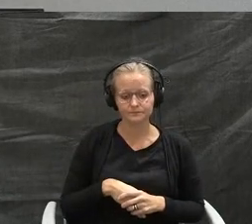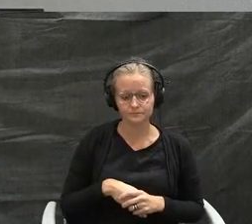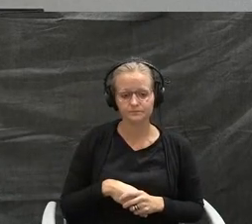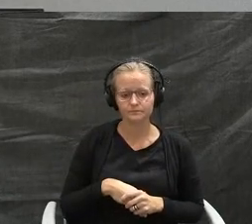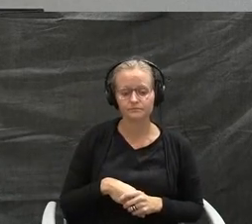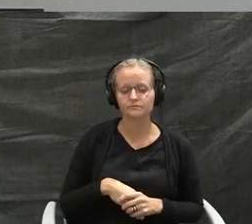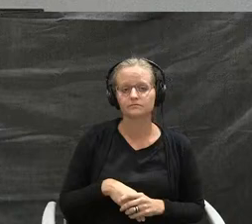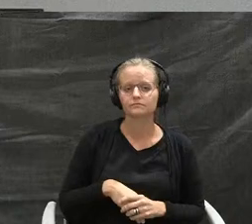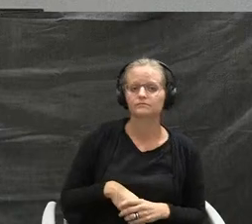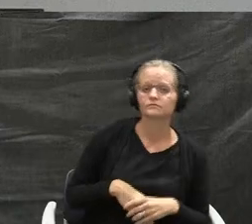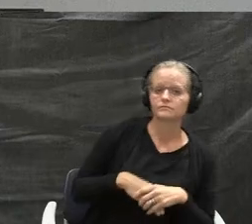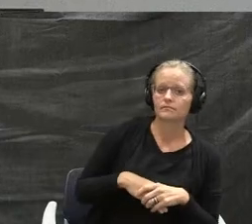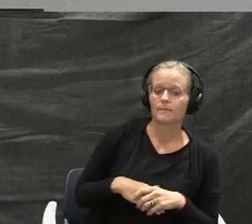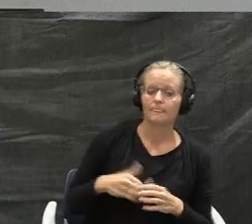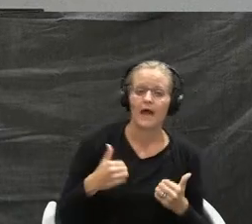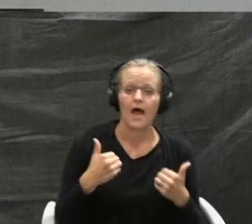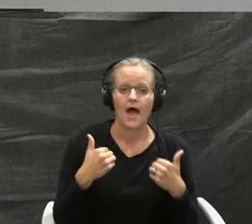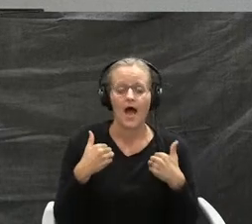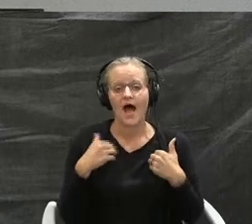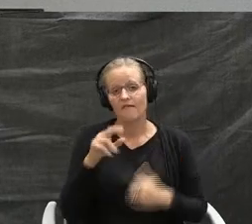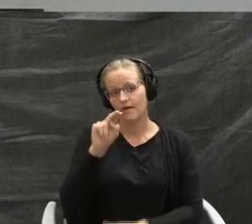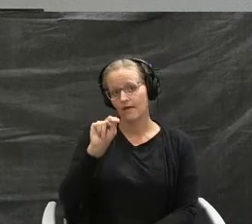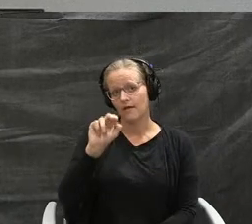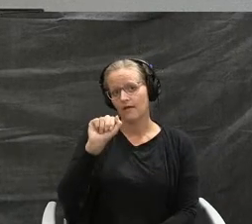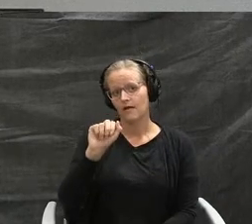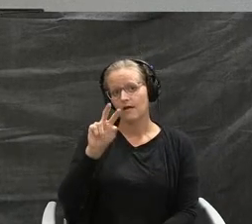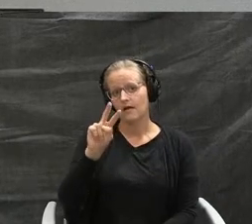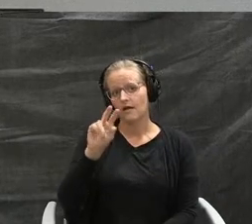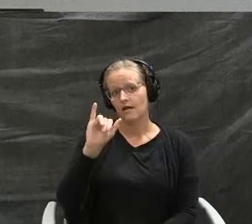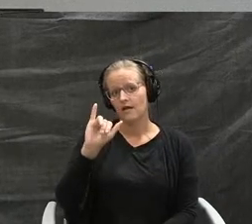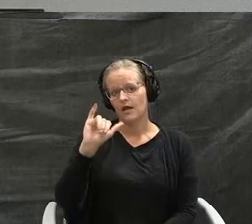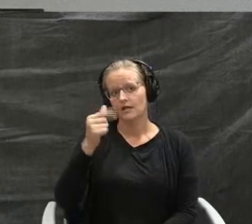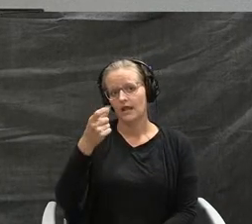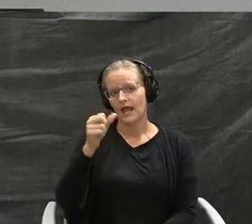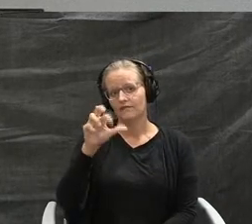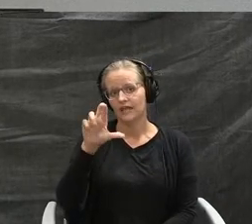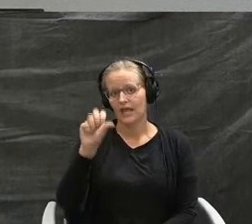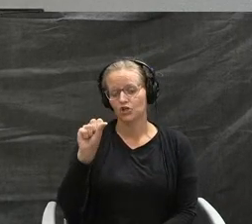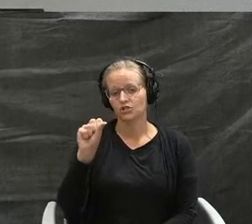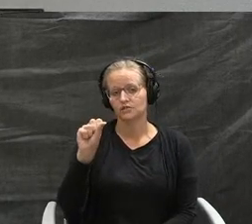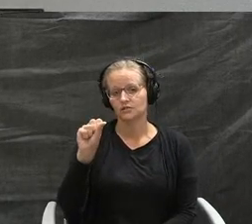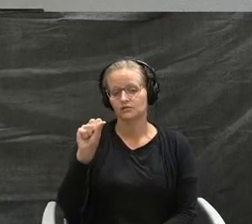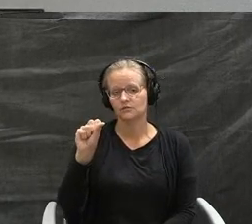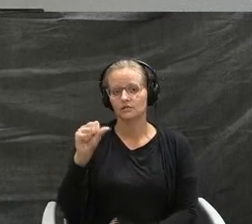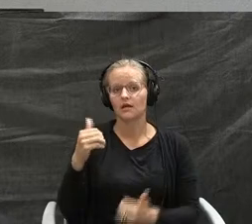in grades K through five in school. Four and five will be in